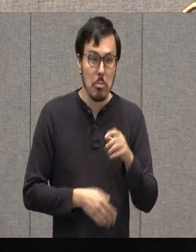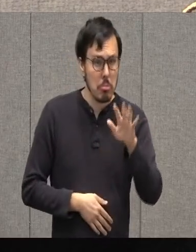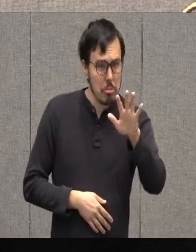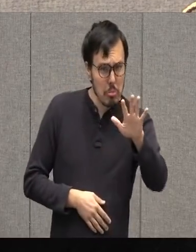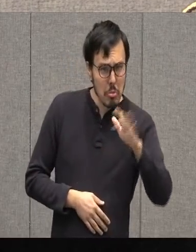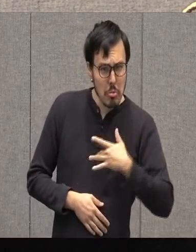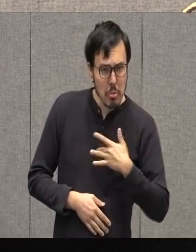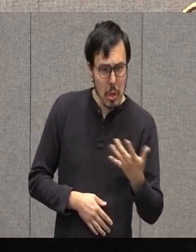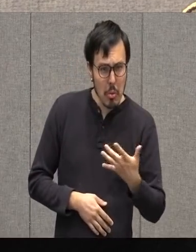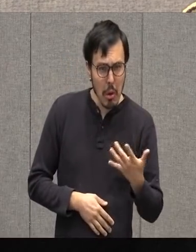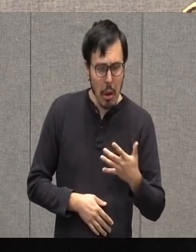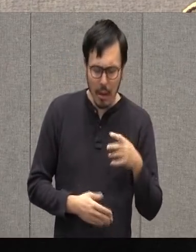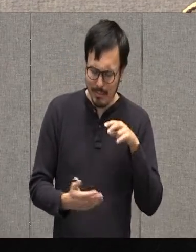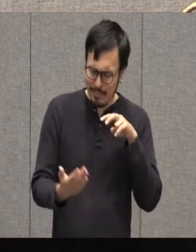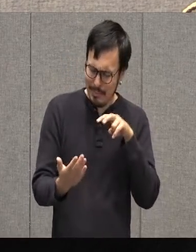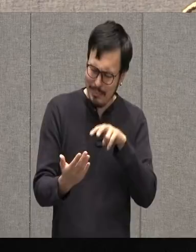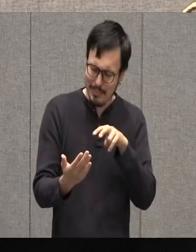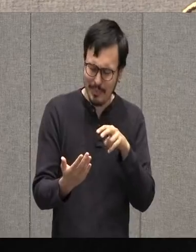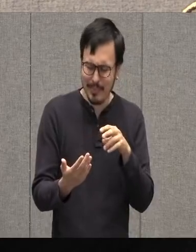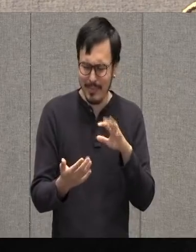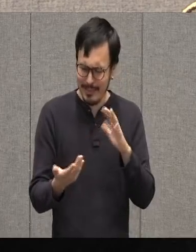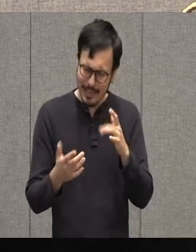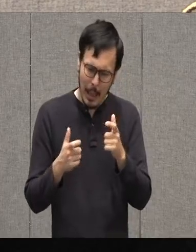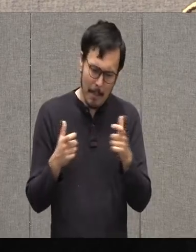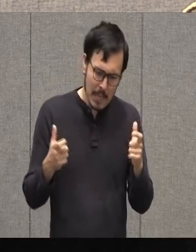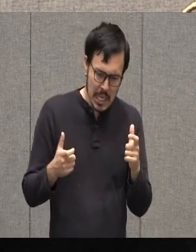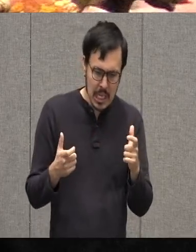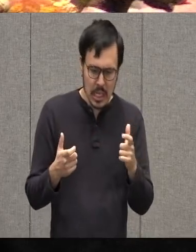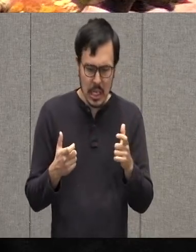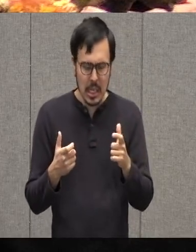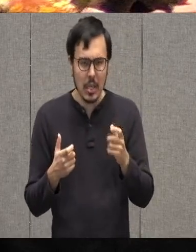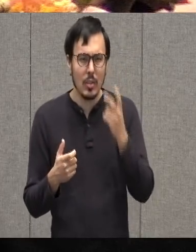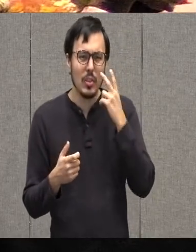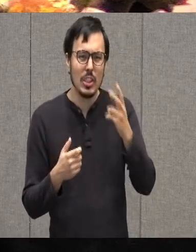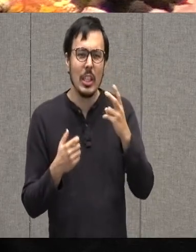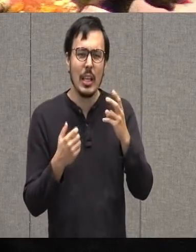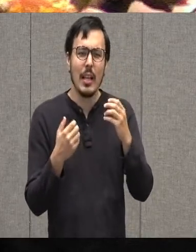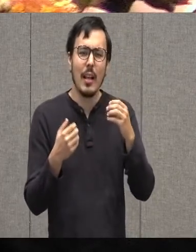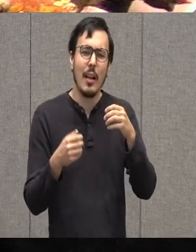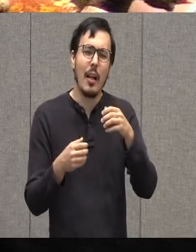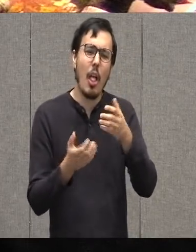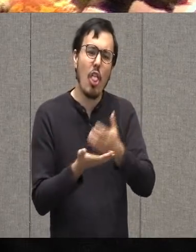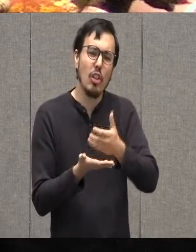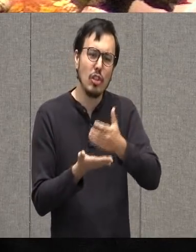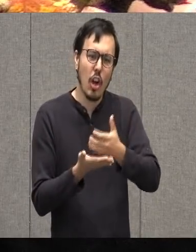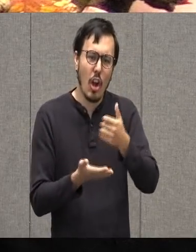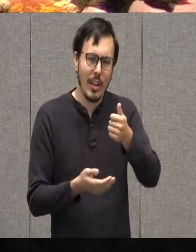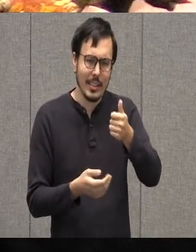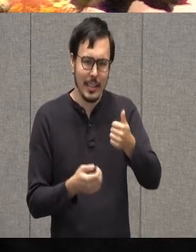it's a little bit bumpy, so you can't see exactly how many are in there. What would your guess be?